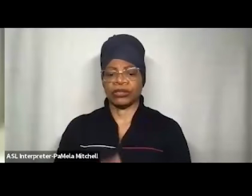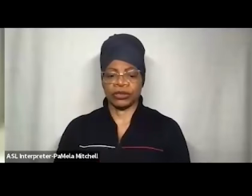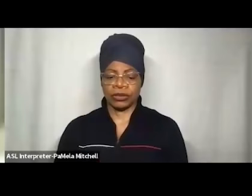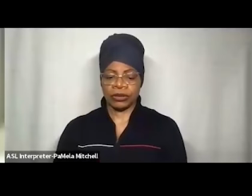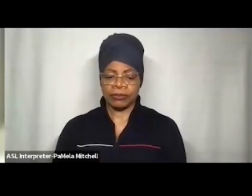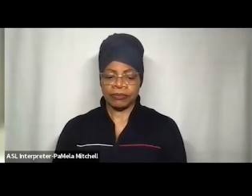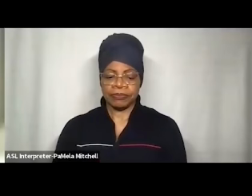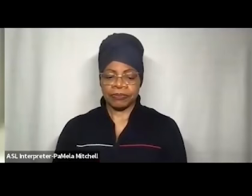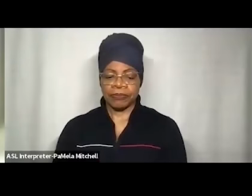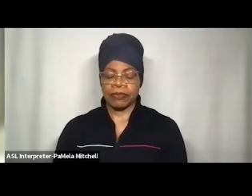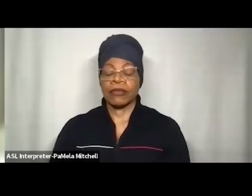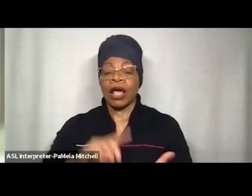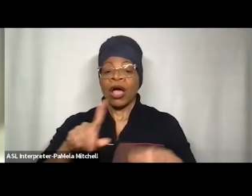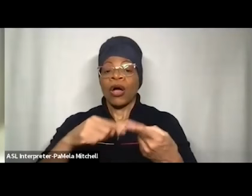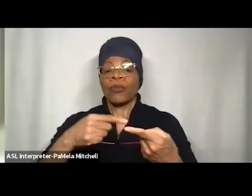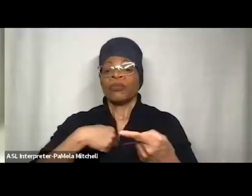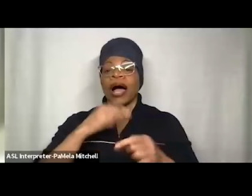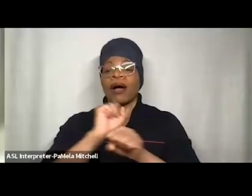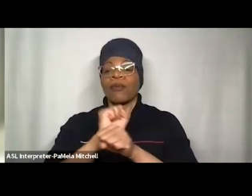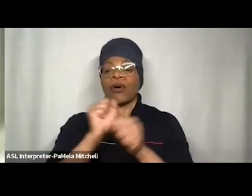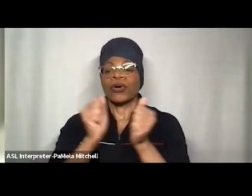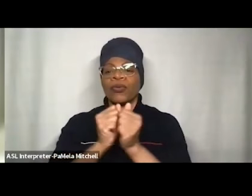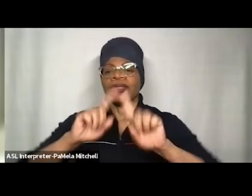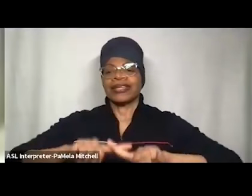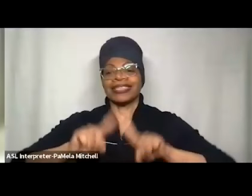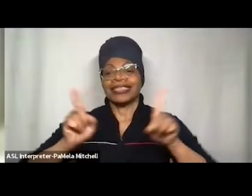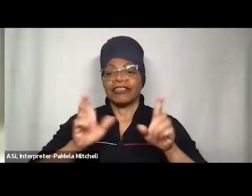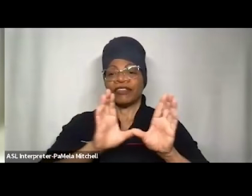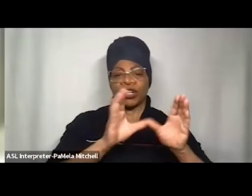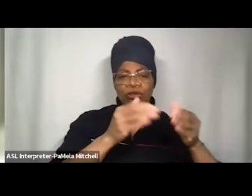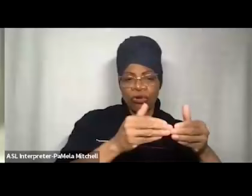So when I work with different groups in training and consultation,